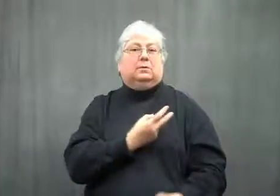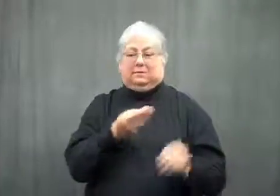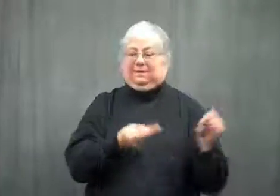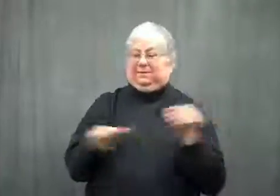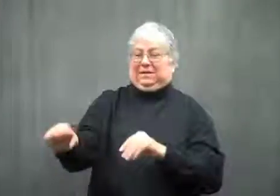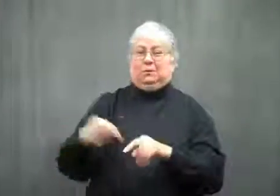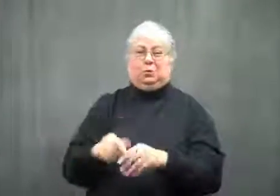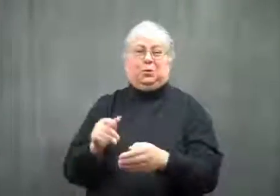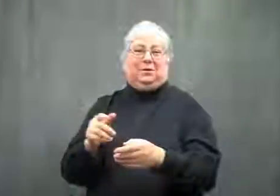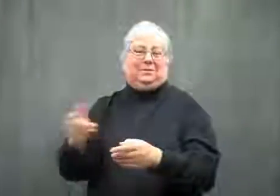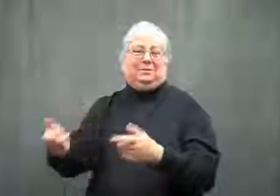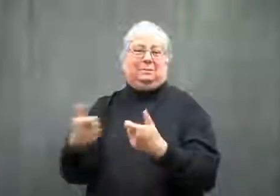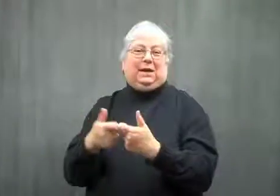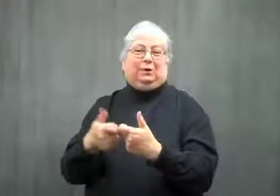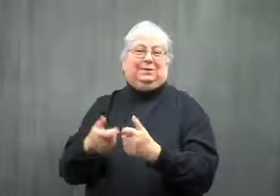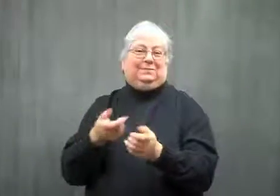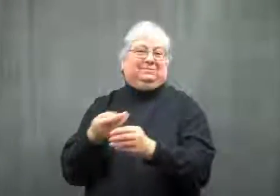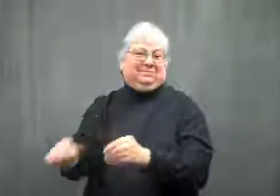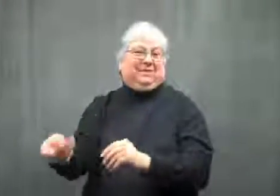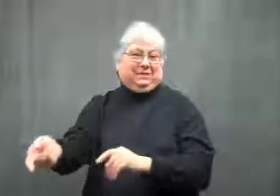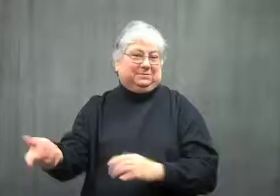The electricity is fed to the battery.